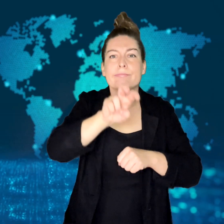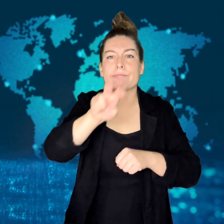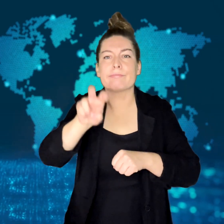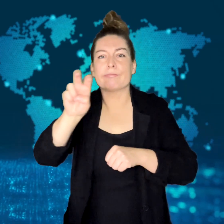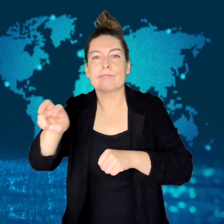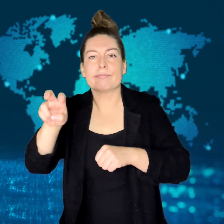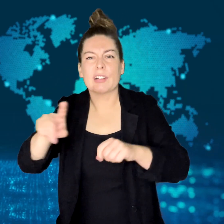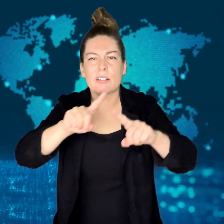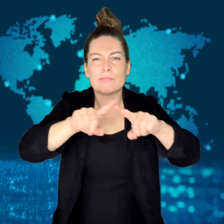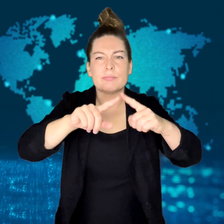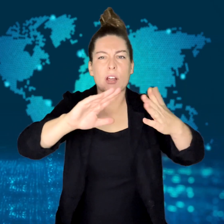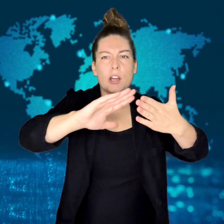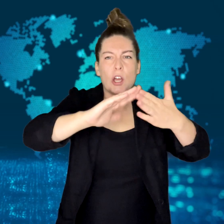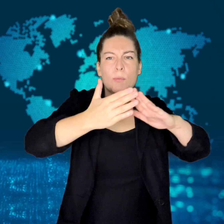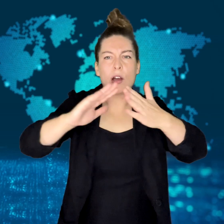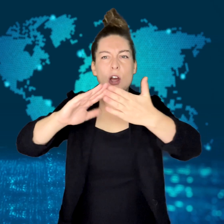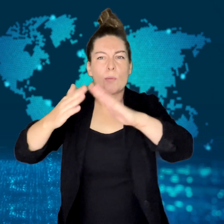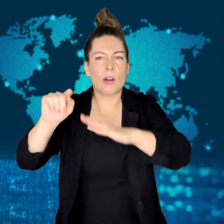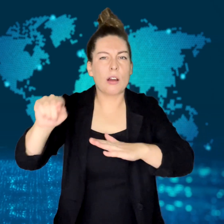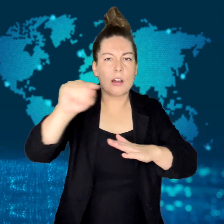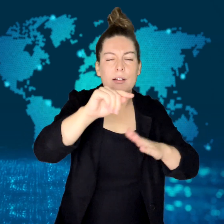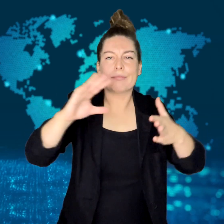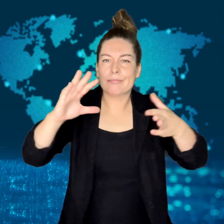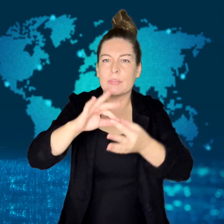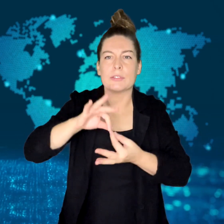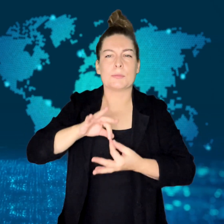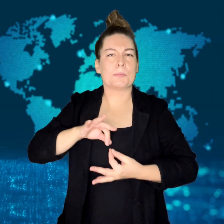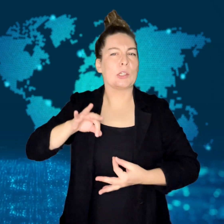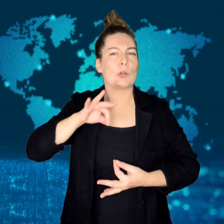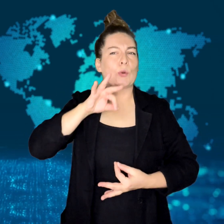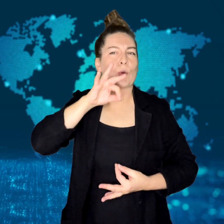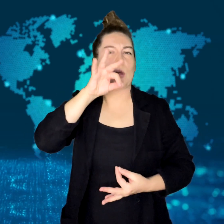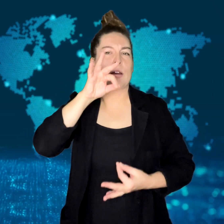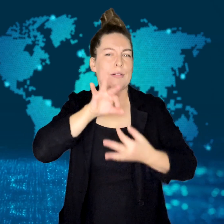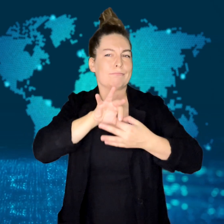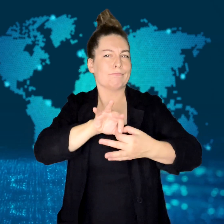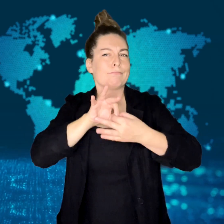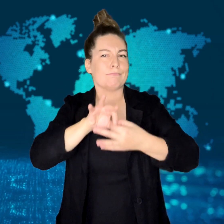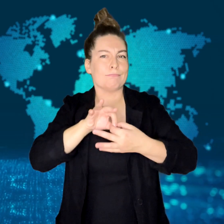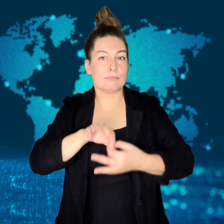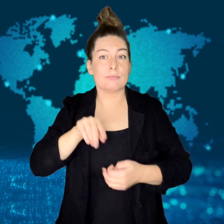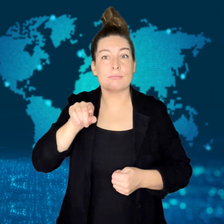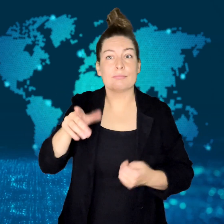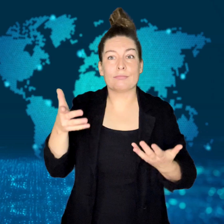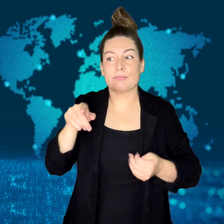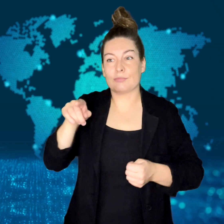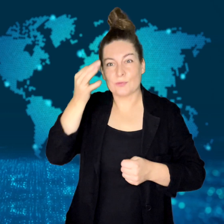his last two years in different “spiritual communities”